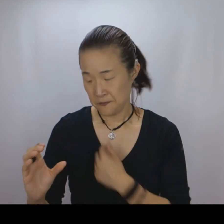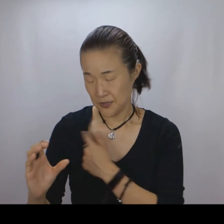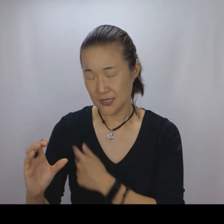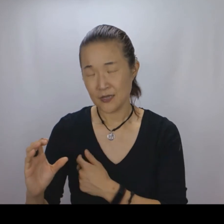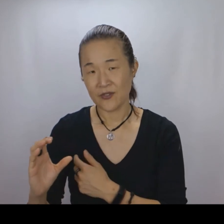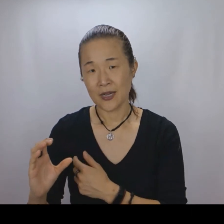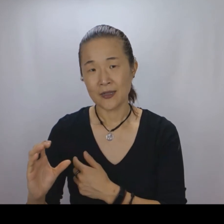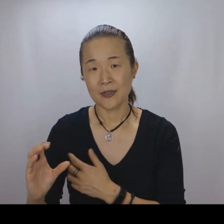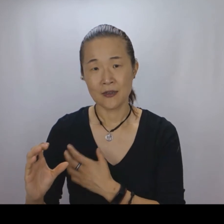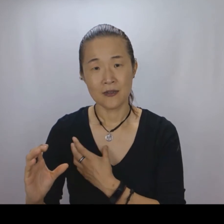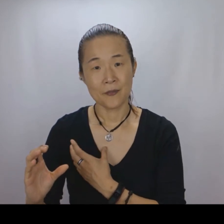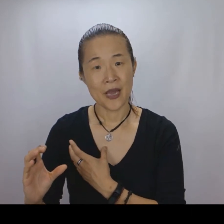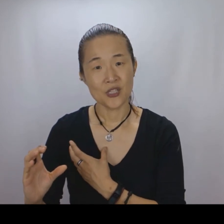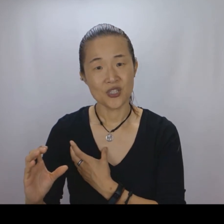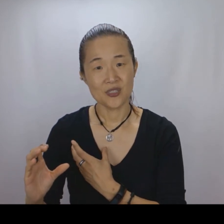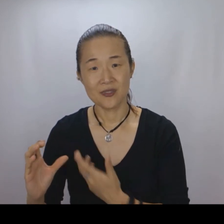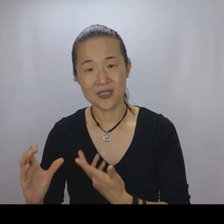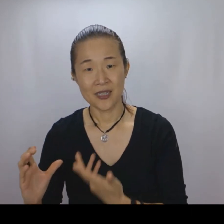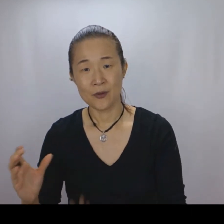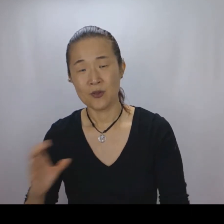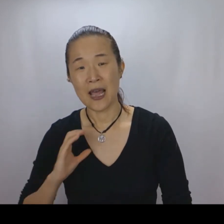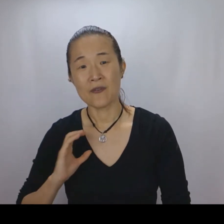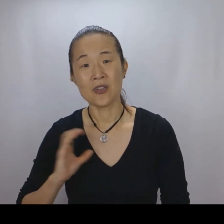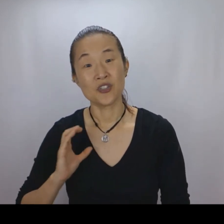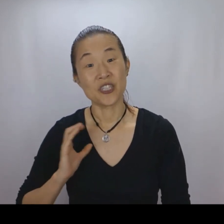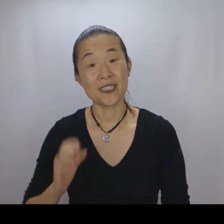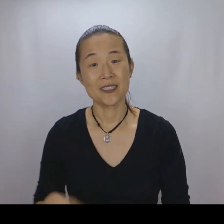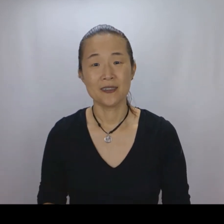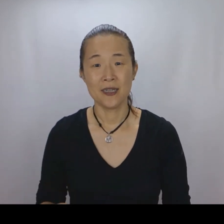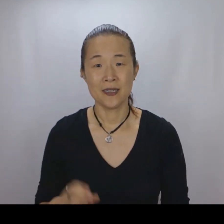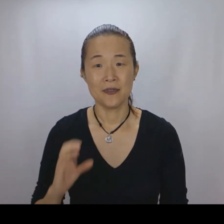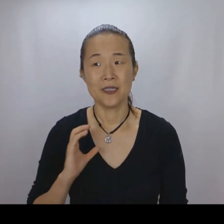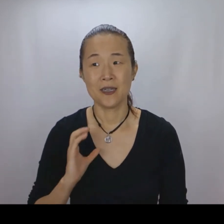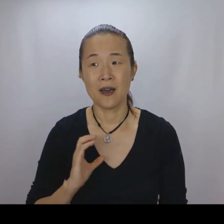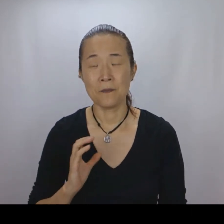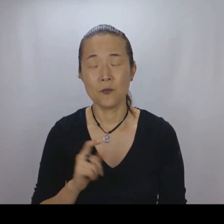to signify their, the badge that they will have on their chest, and it's a cop.